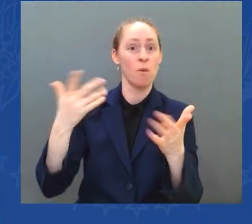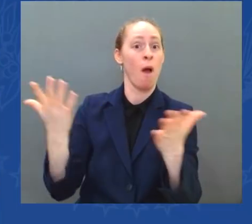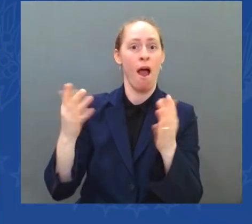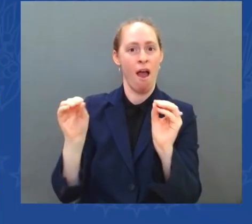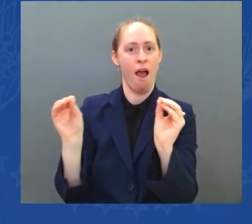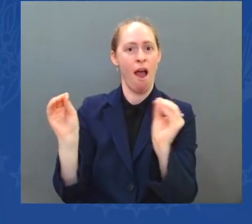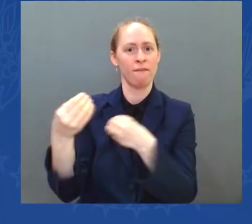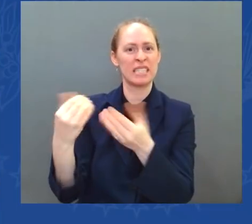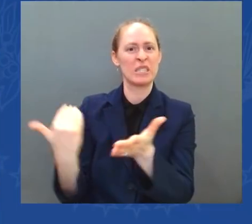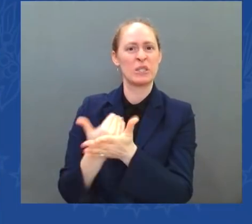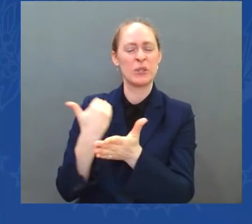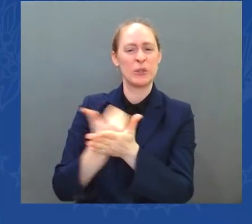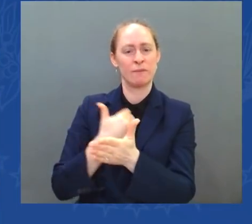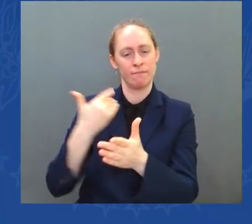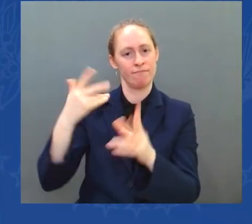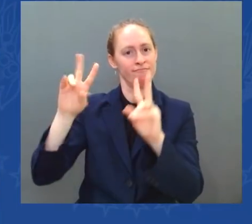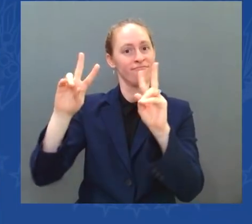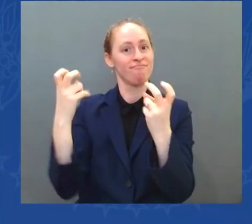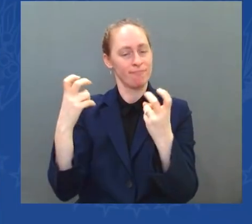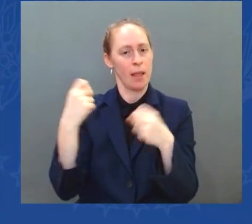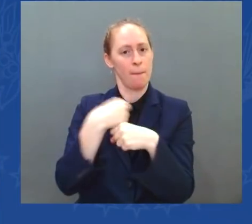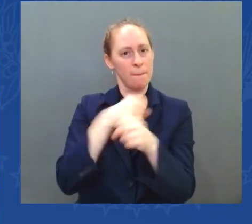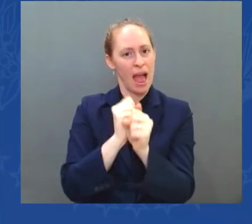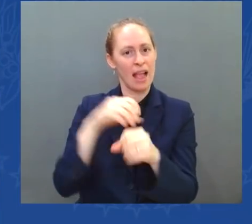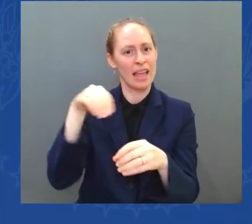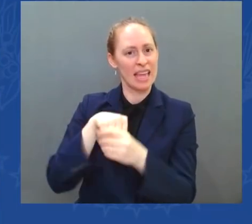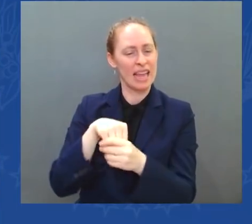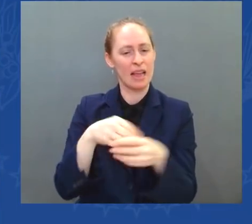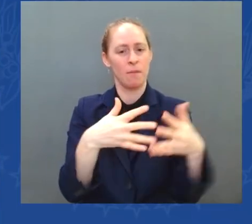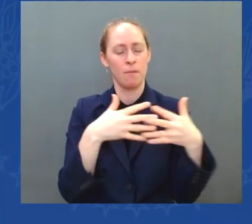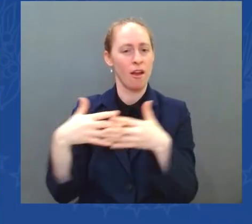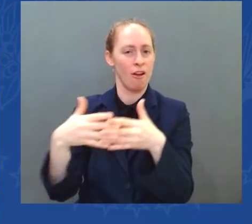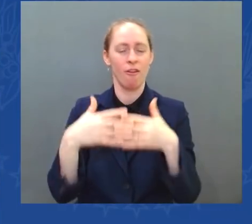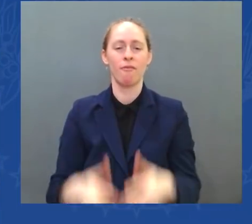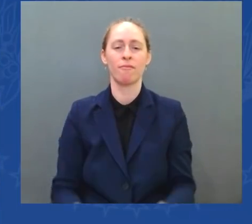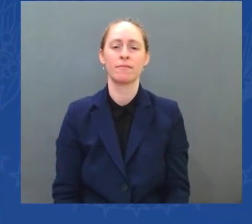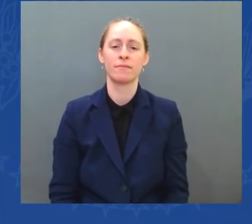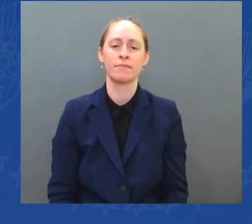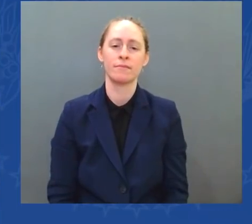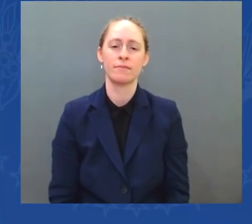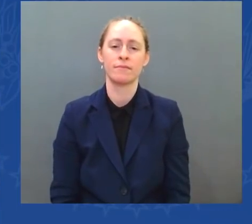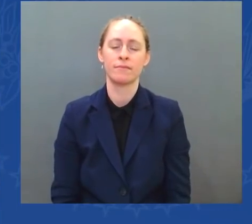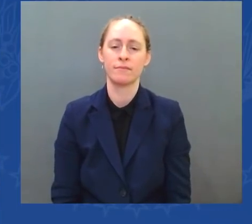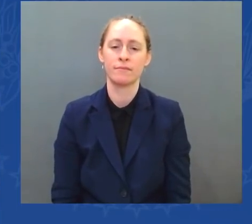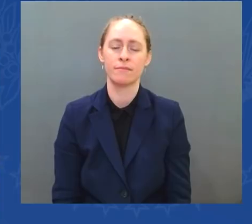if the President spends about 6 to $700 billion of your money on federal projects every year,